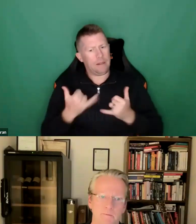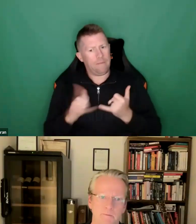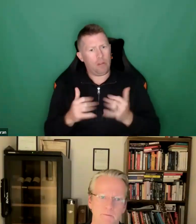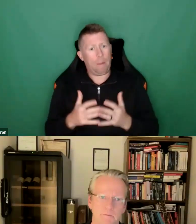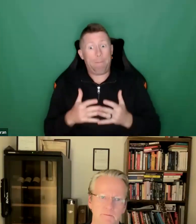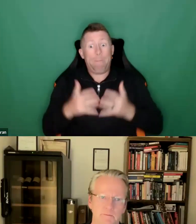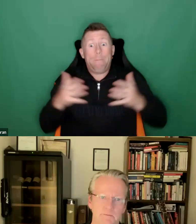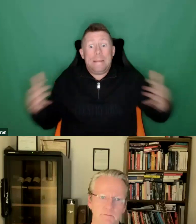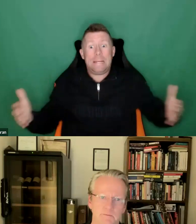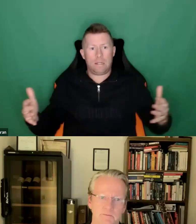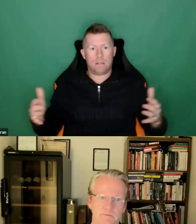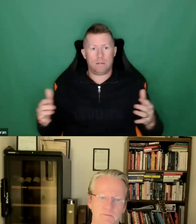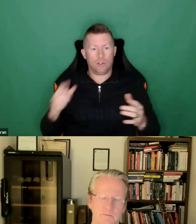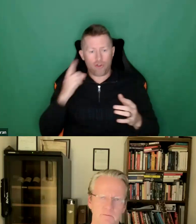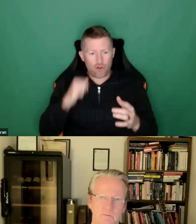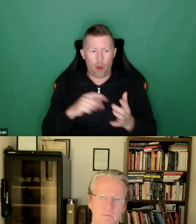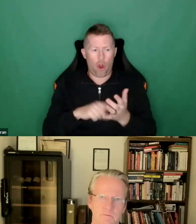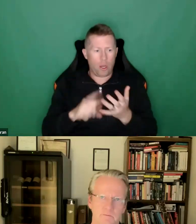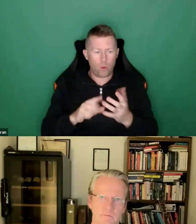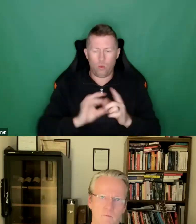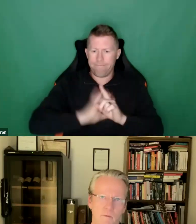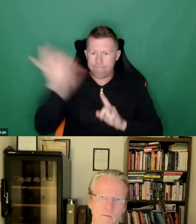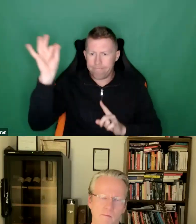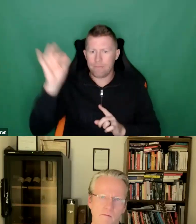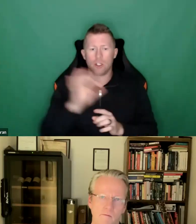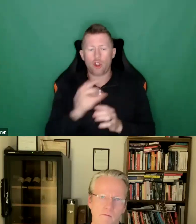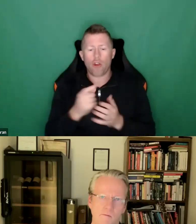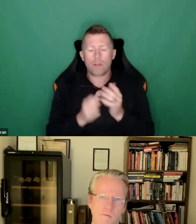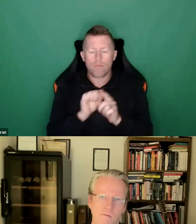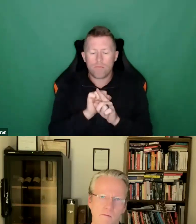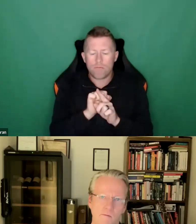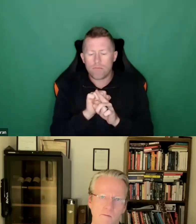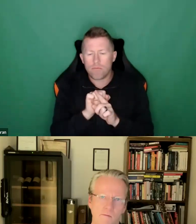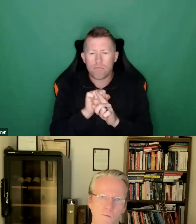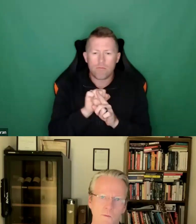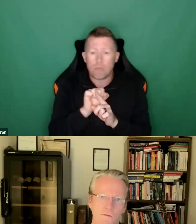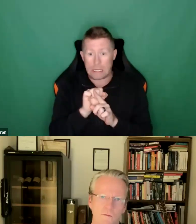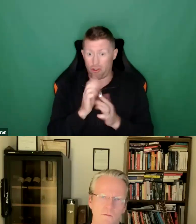child. -- That is where we get. We are not exact ensure that would look like,